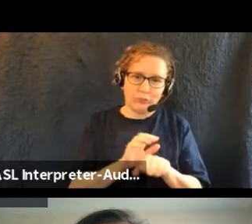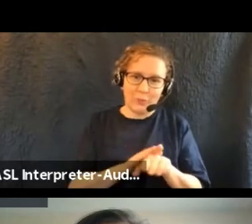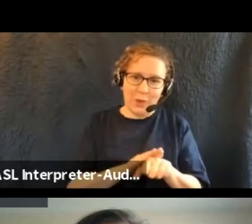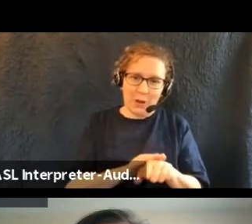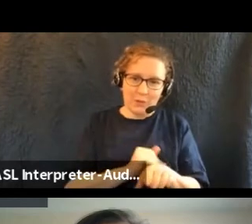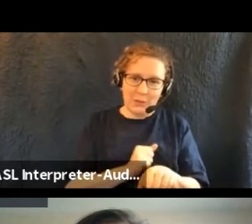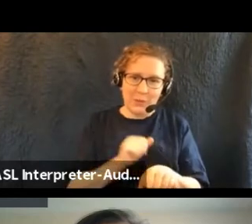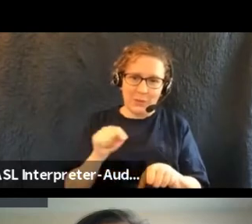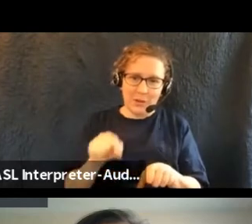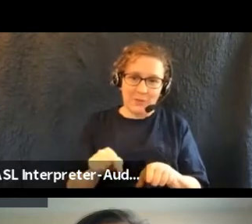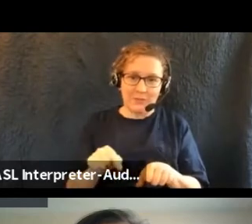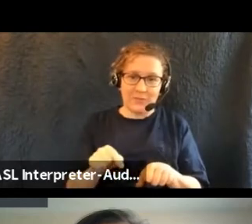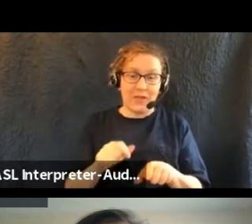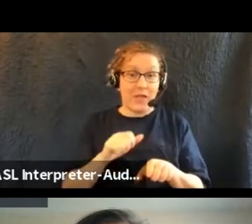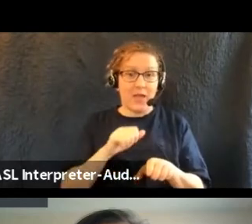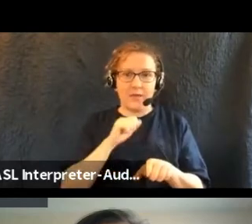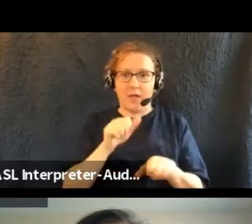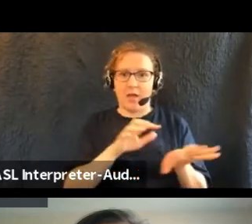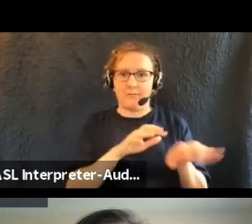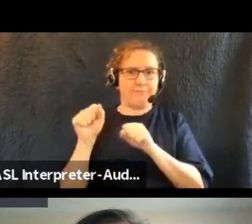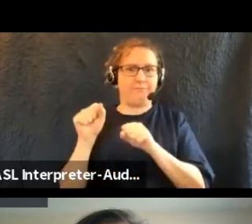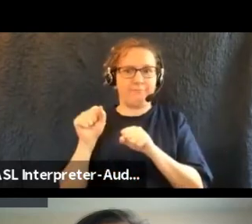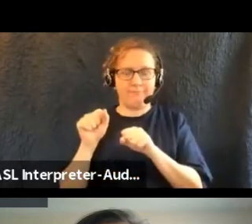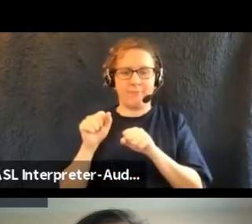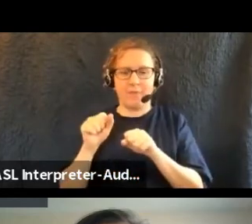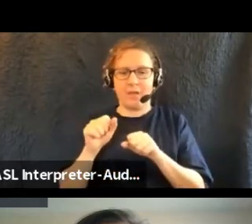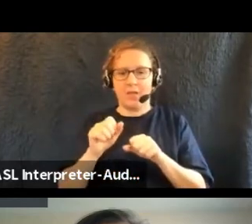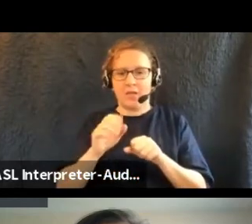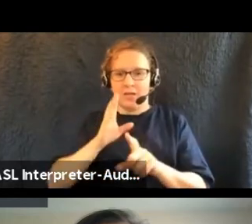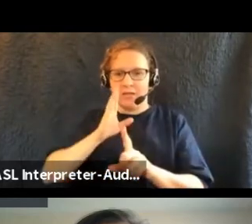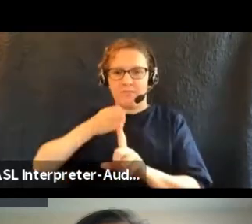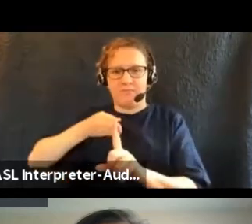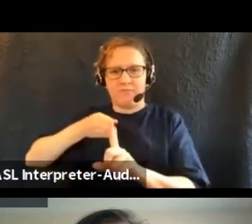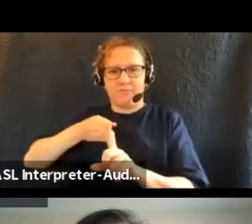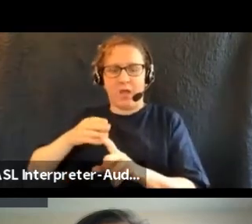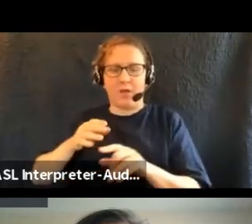And to not dominate in the conversation.